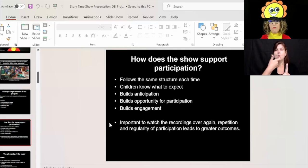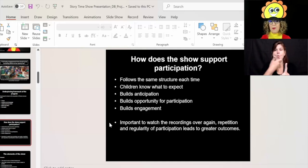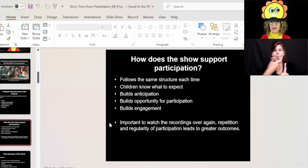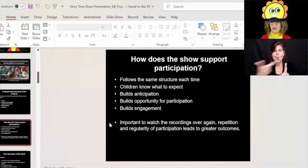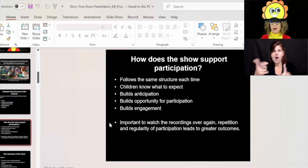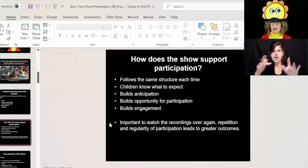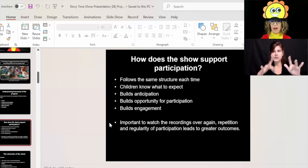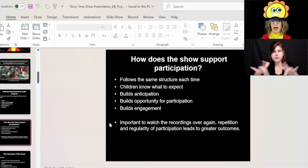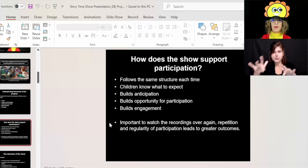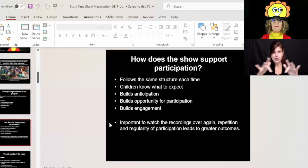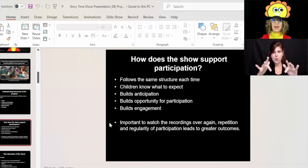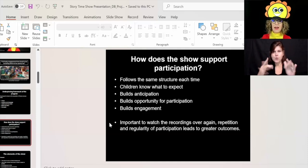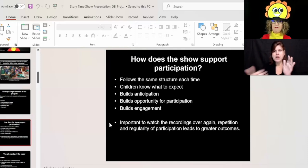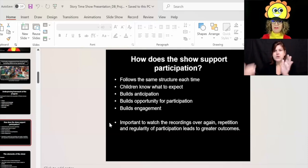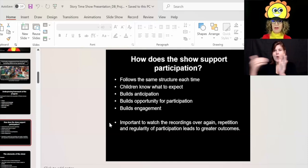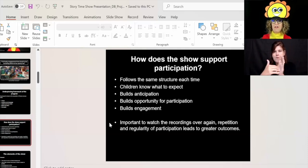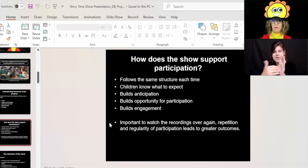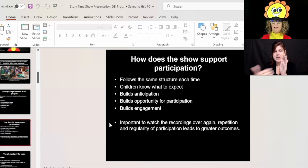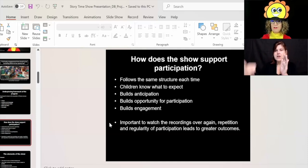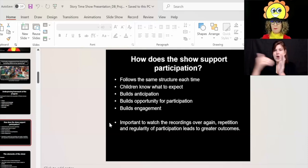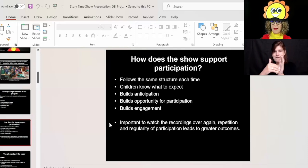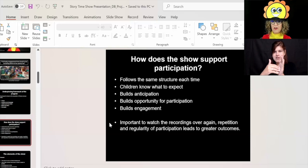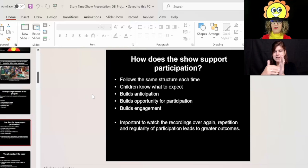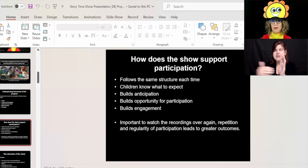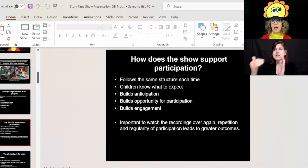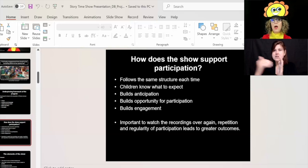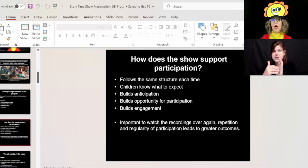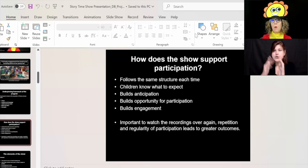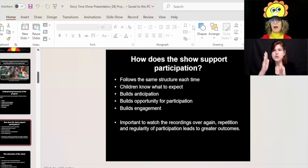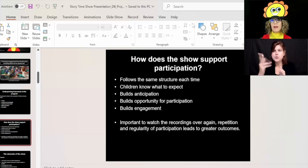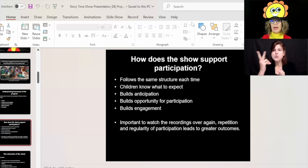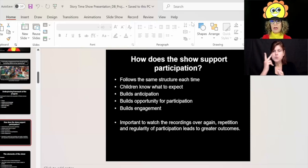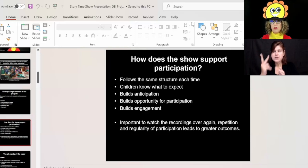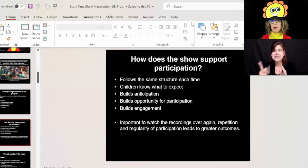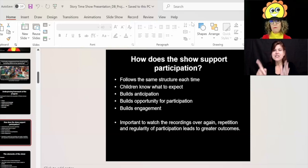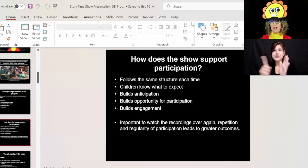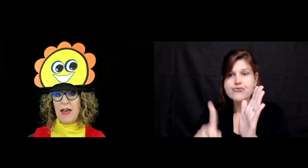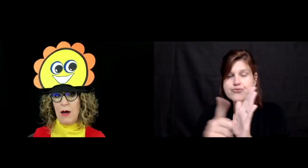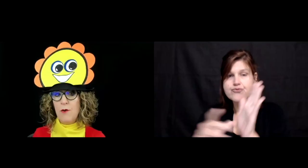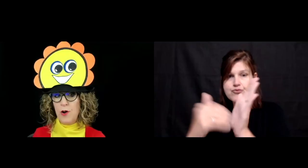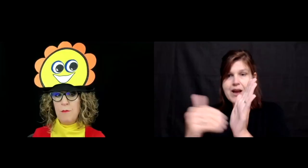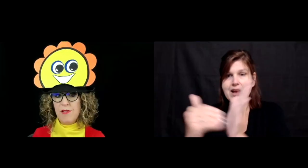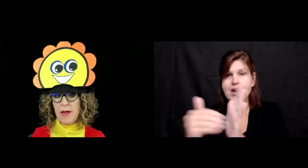Repetition and the regularity of participation will lead to greater outcomes.